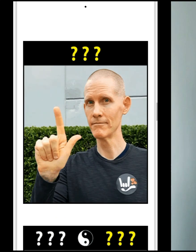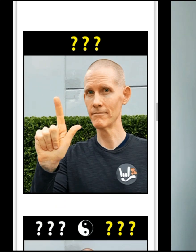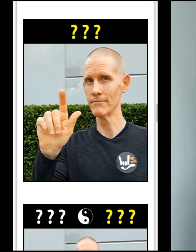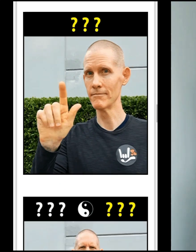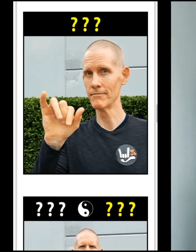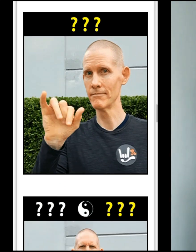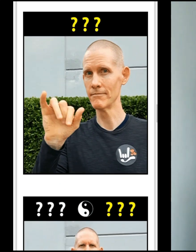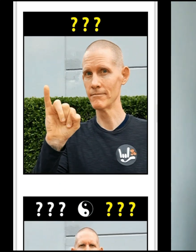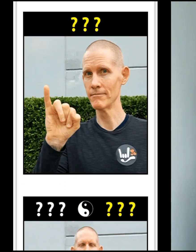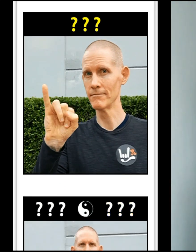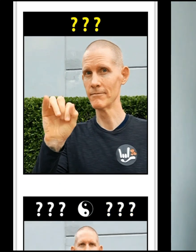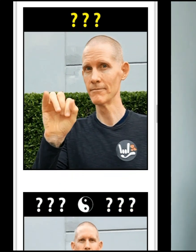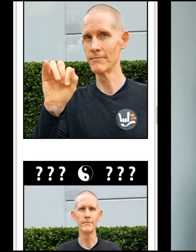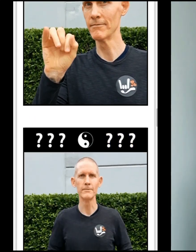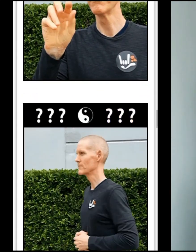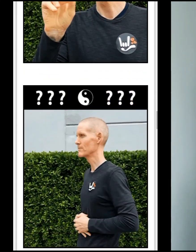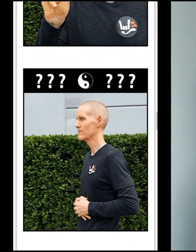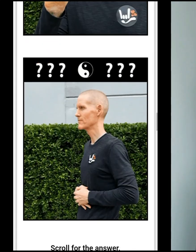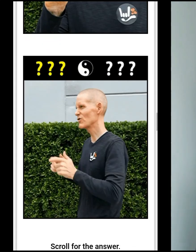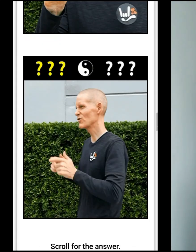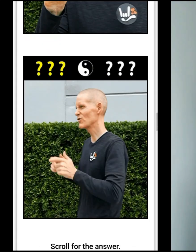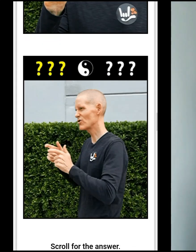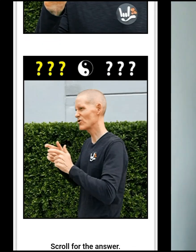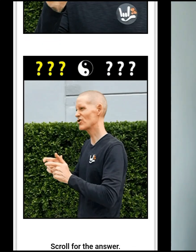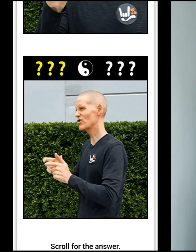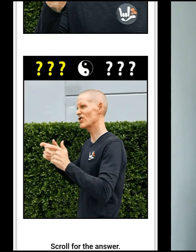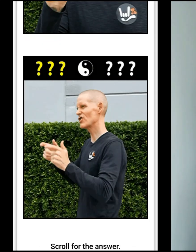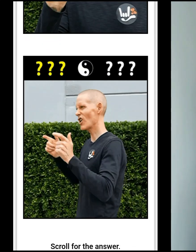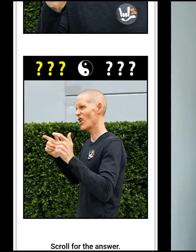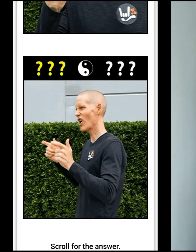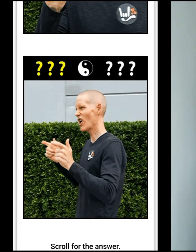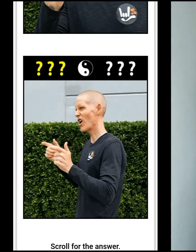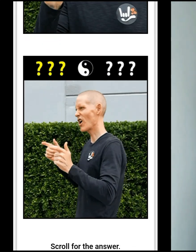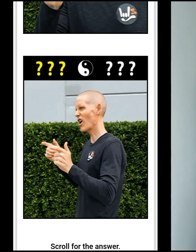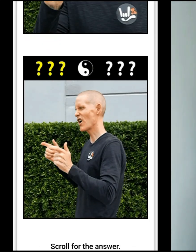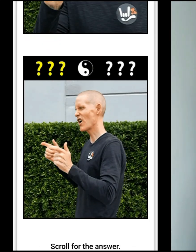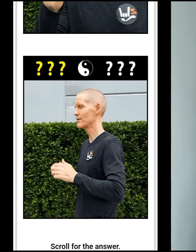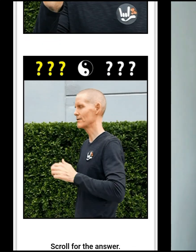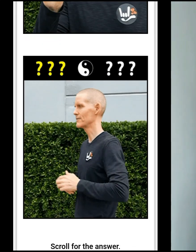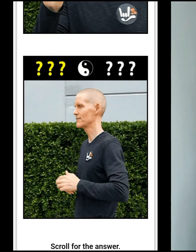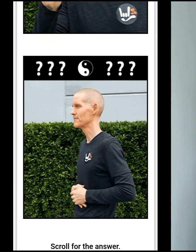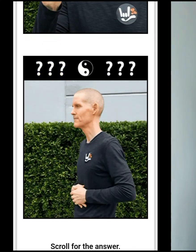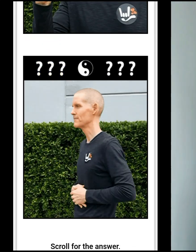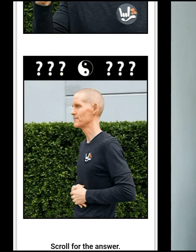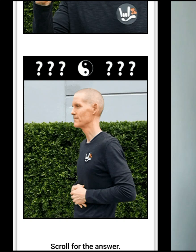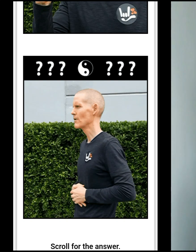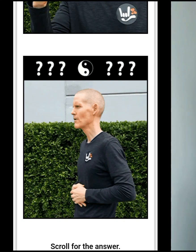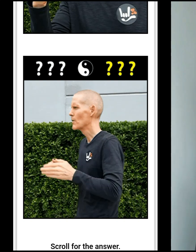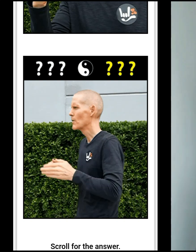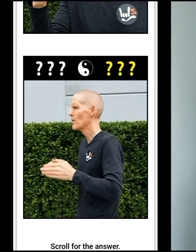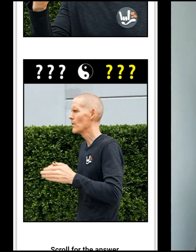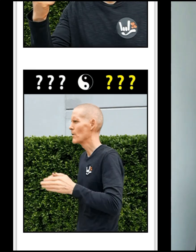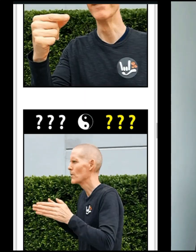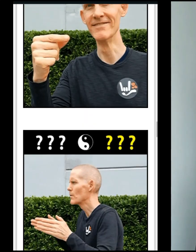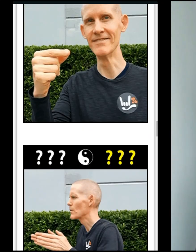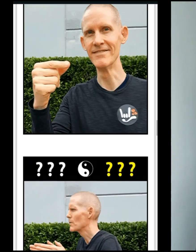the same fingerspelled message and the same antonym pair but this time, slower, ah-ha once again, take your time